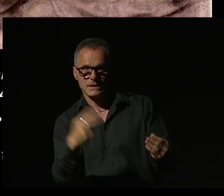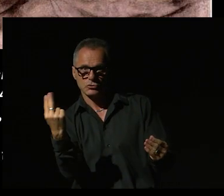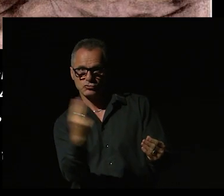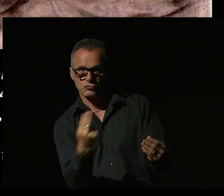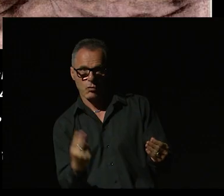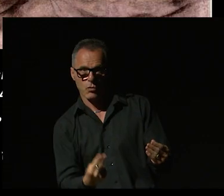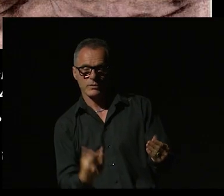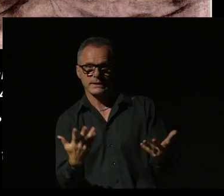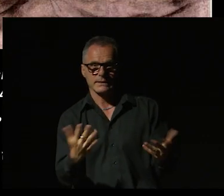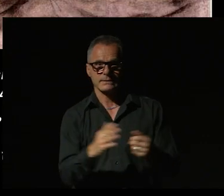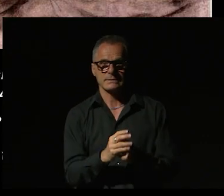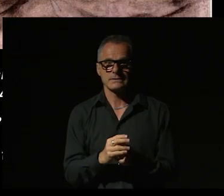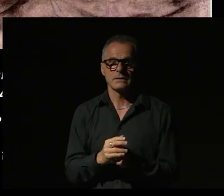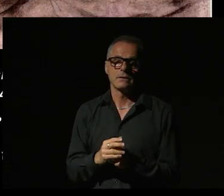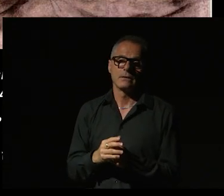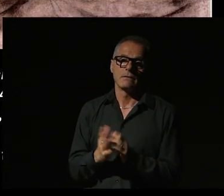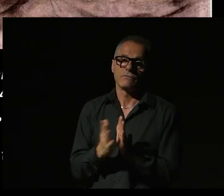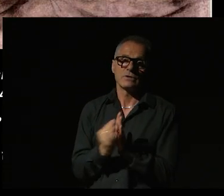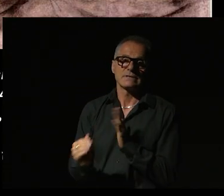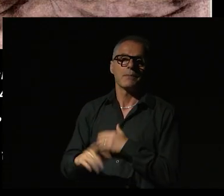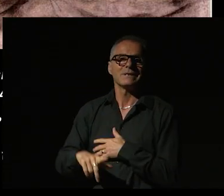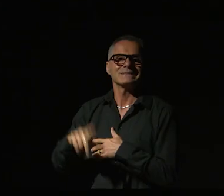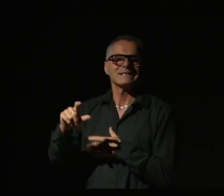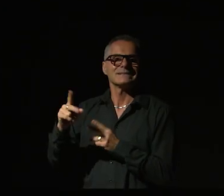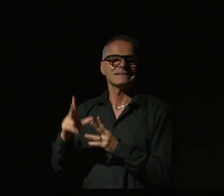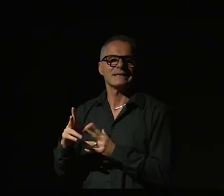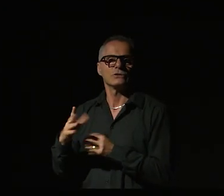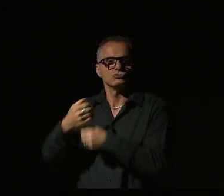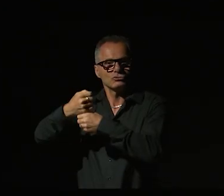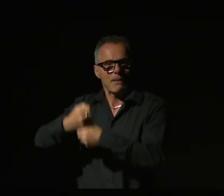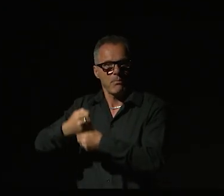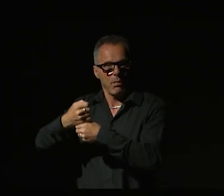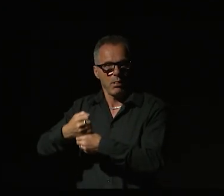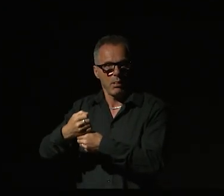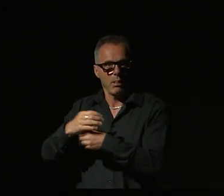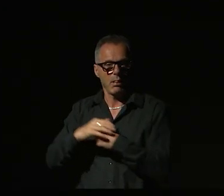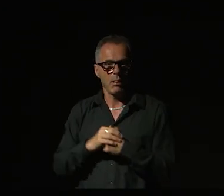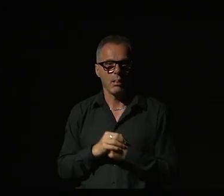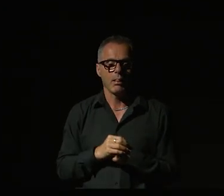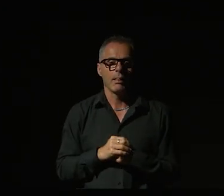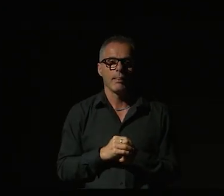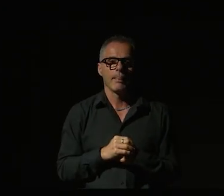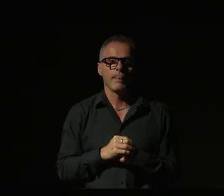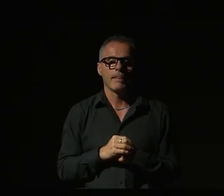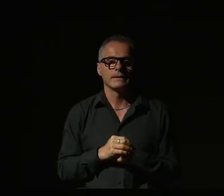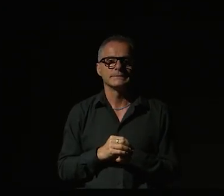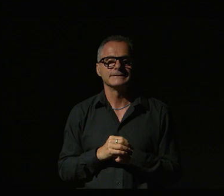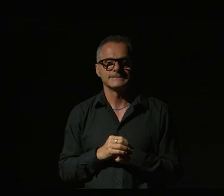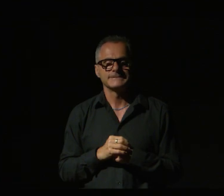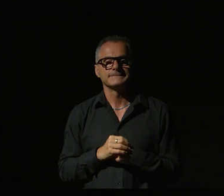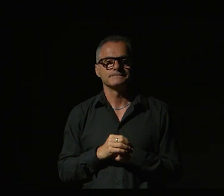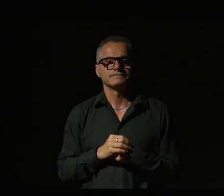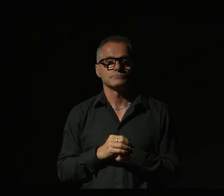after the Sistine Chapel in the Farnese Collection itself. The cartoon of 'Venus and Cupid' on the right-hand side